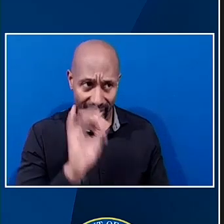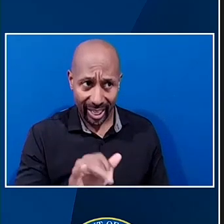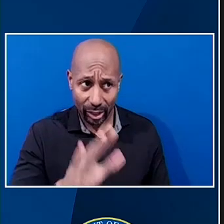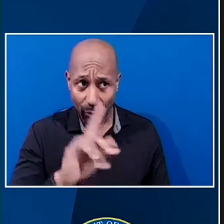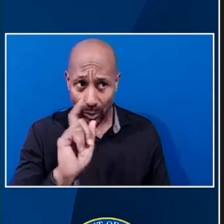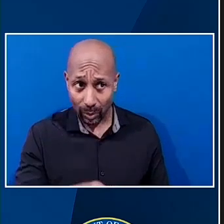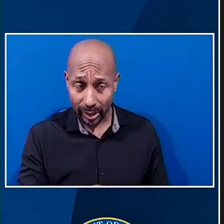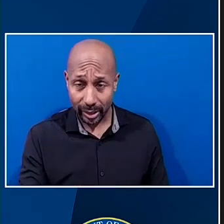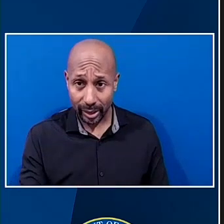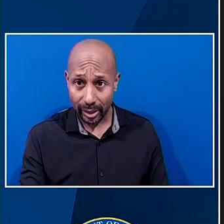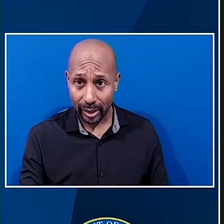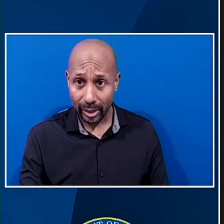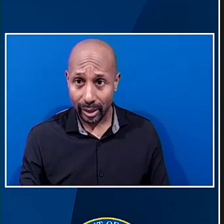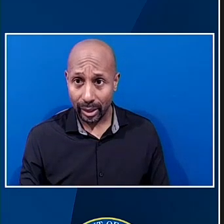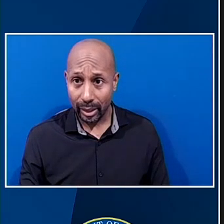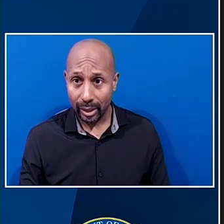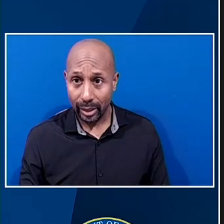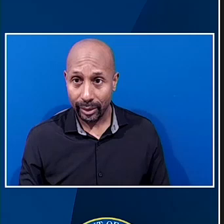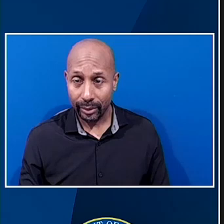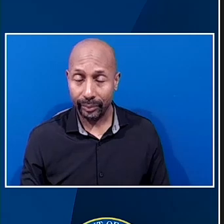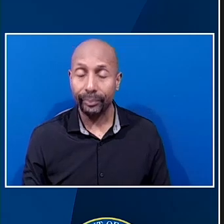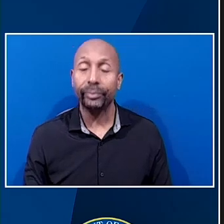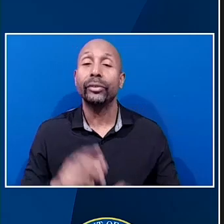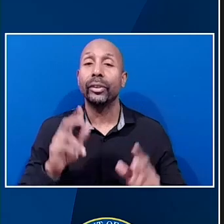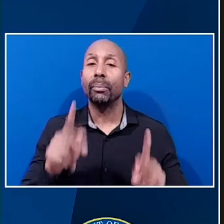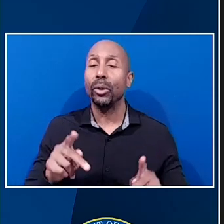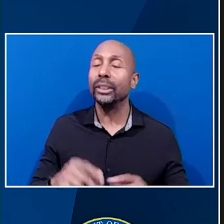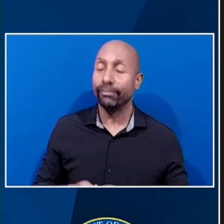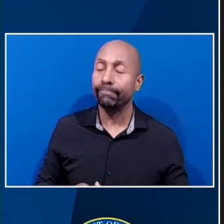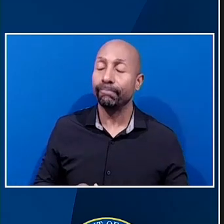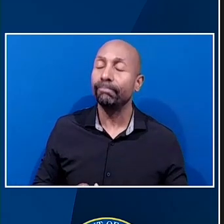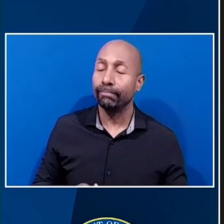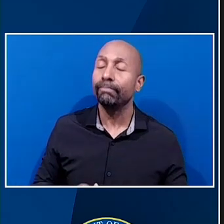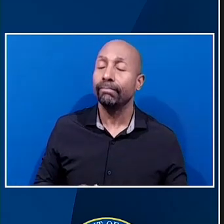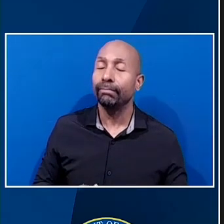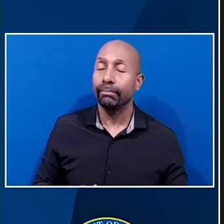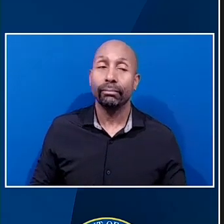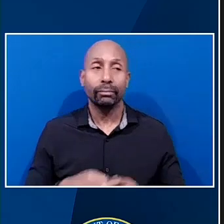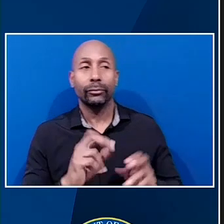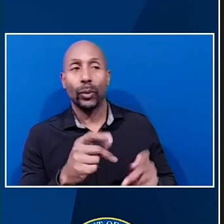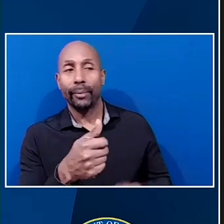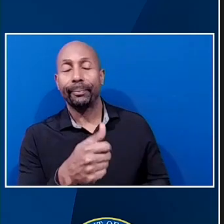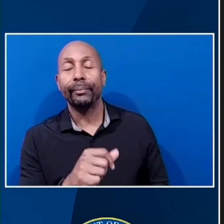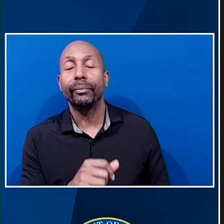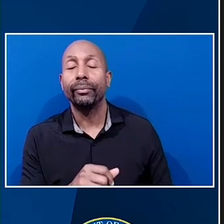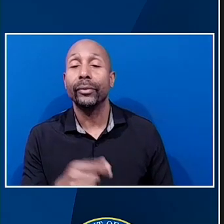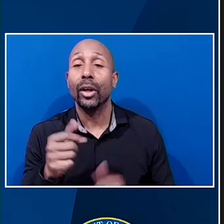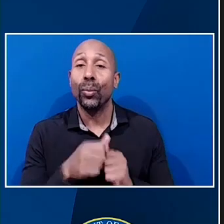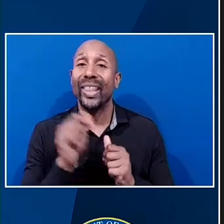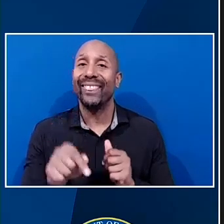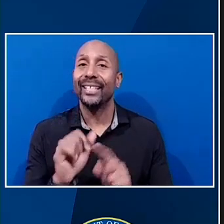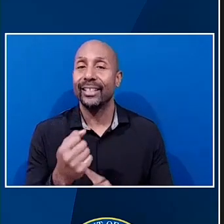Got it. He's nodding his head. So in these circumstances, and I'll make